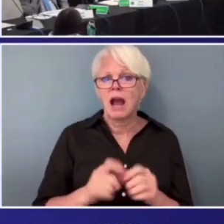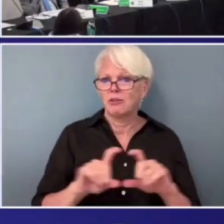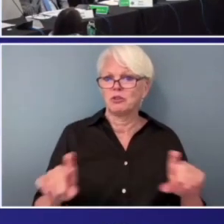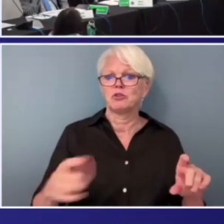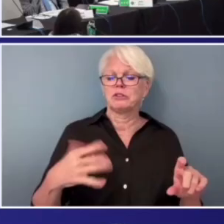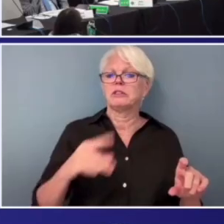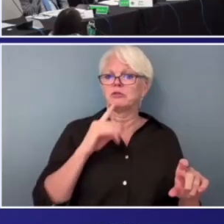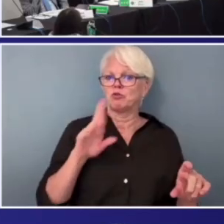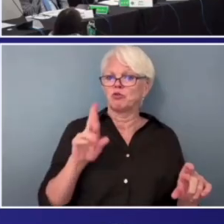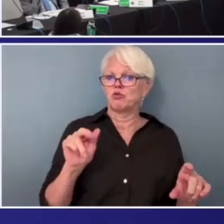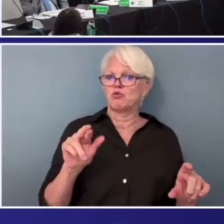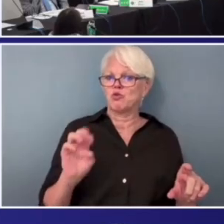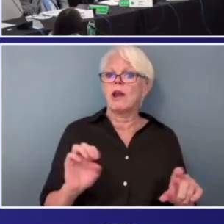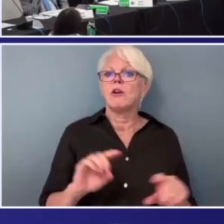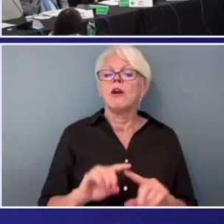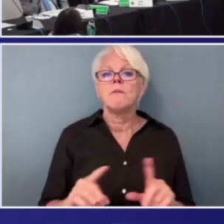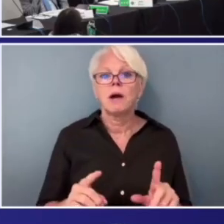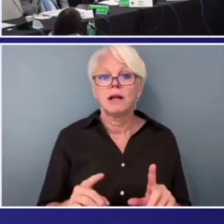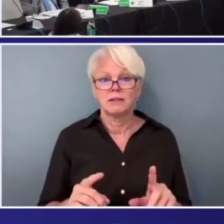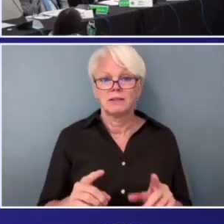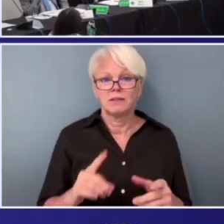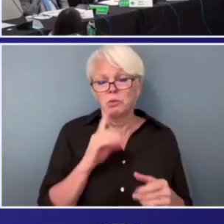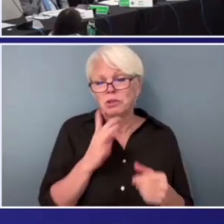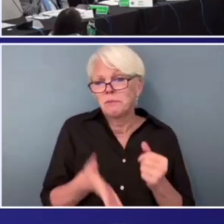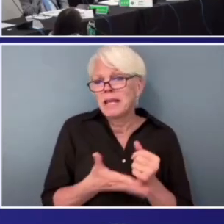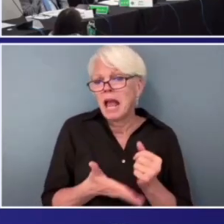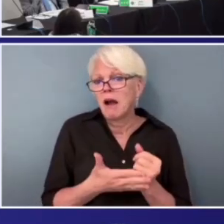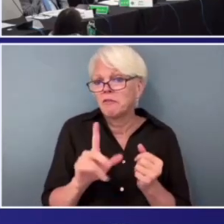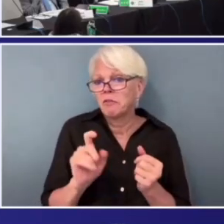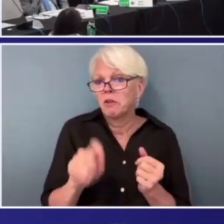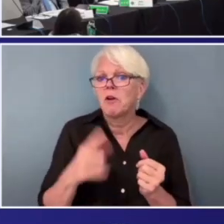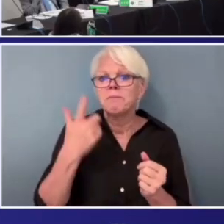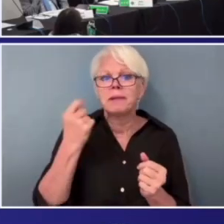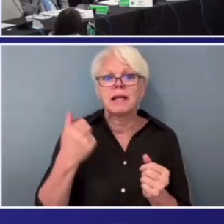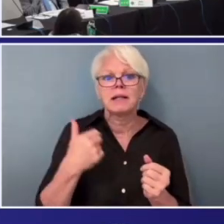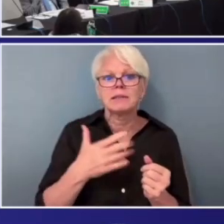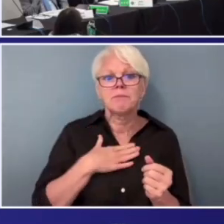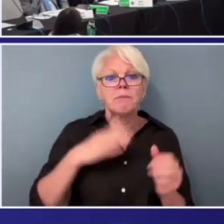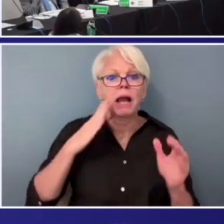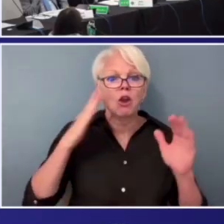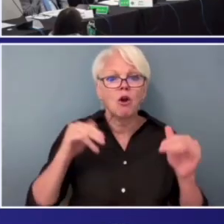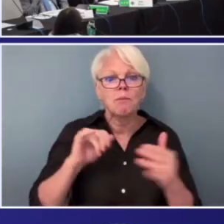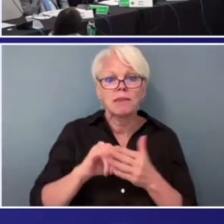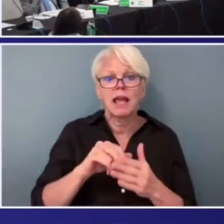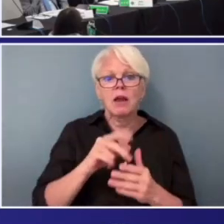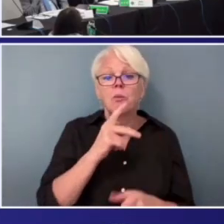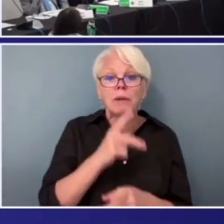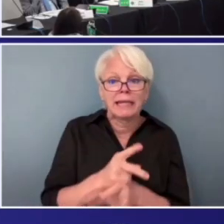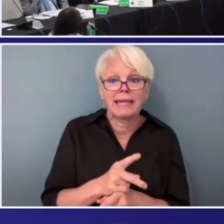However, I don't know how helpful that is because my, my, my hope is that we keep them rare, and my concern is that they no